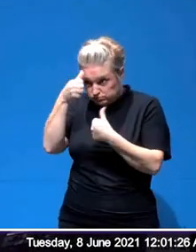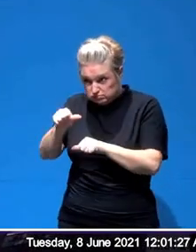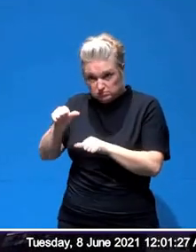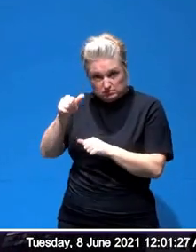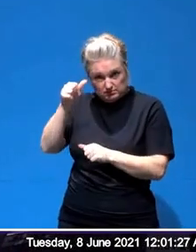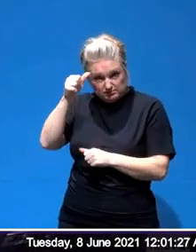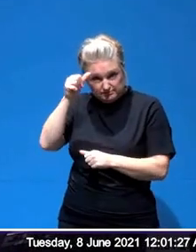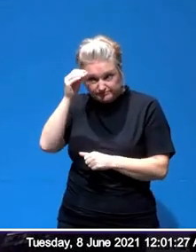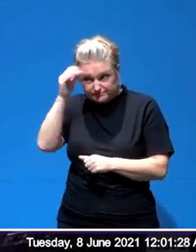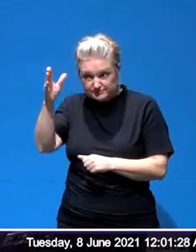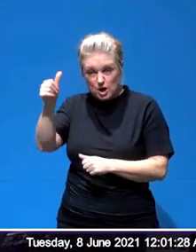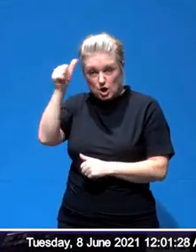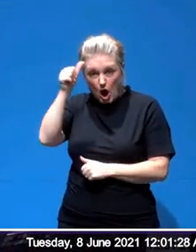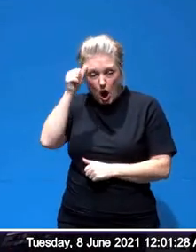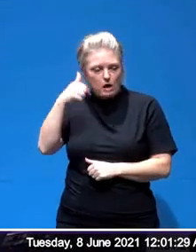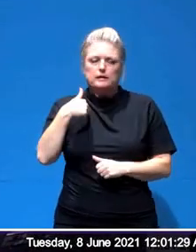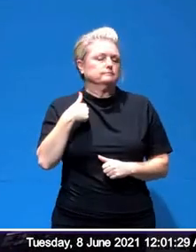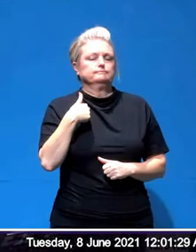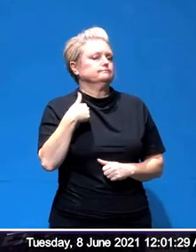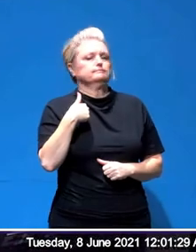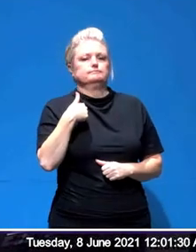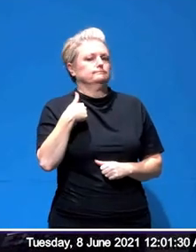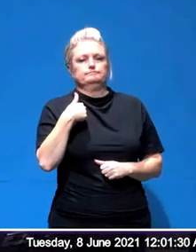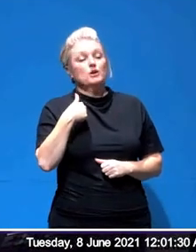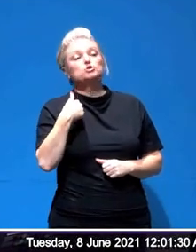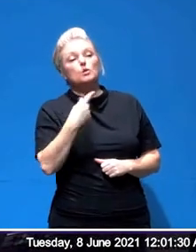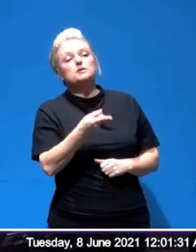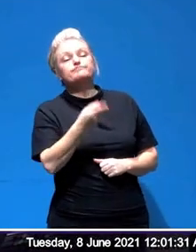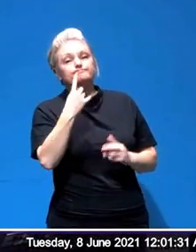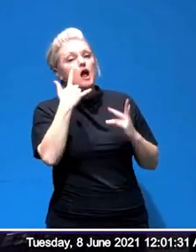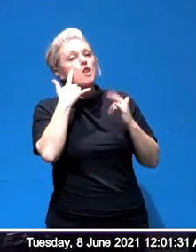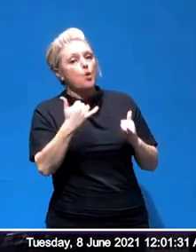So we engaged a lawyer to assist us and to submit the application